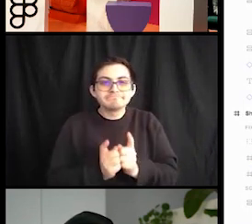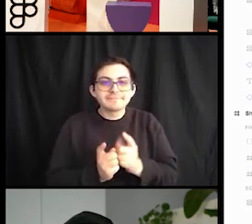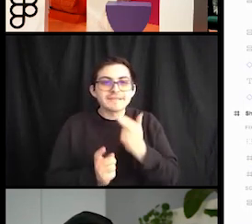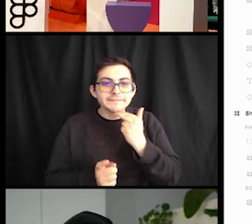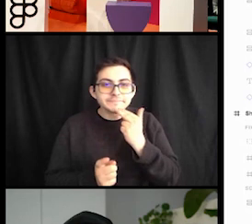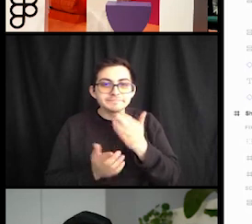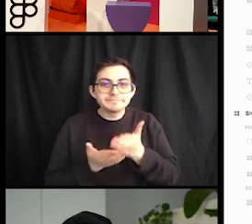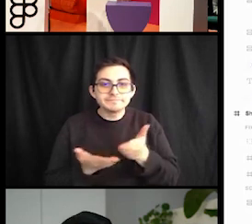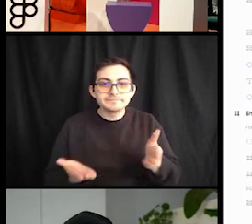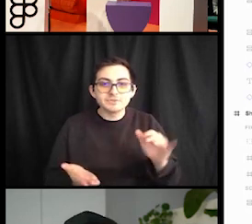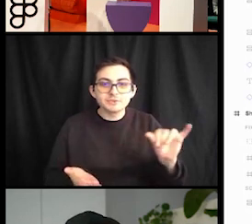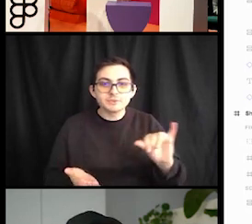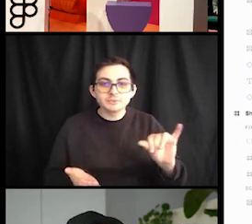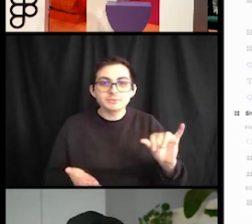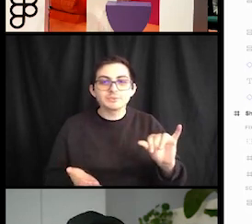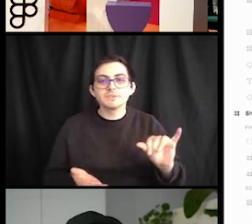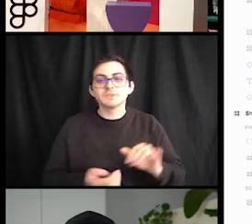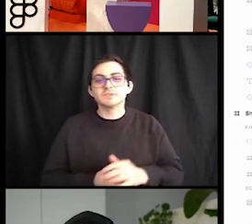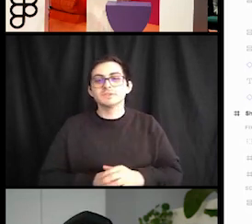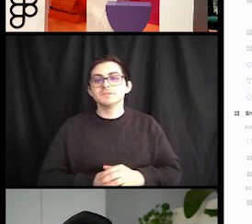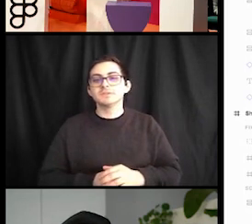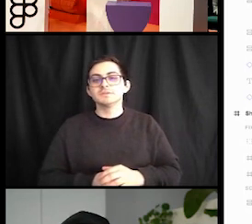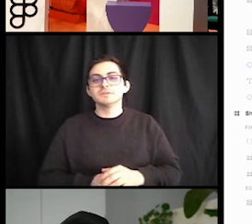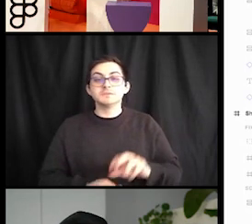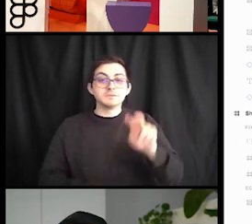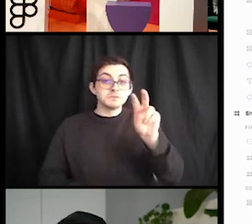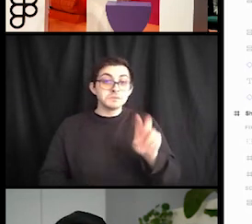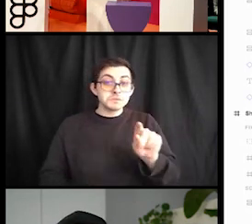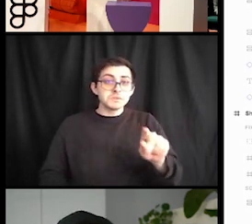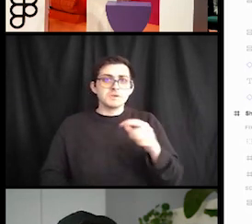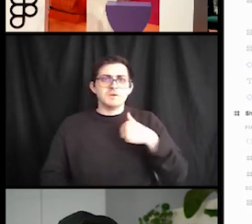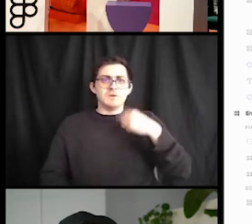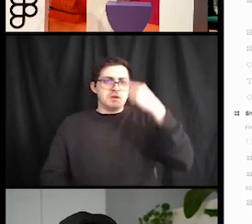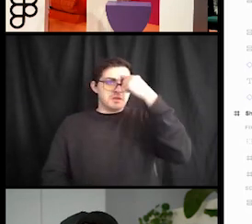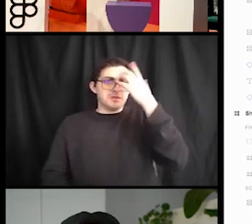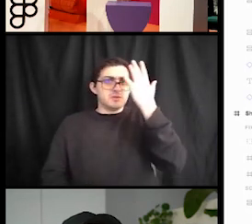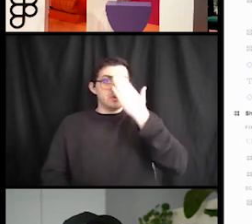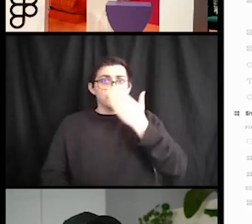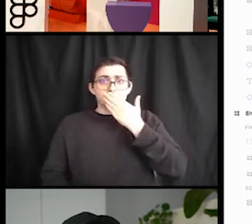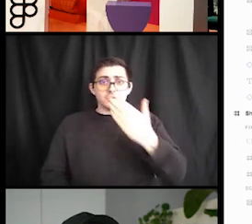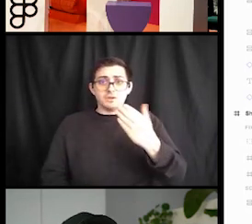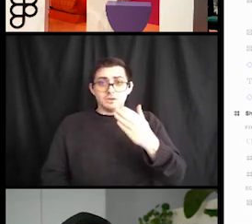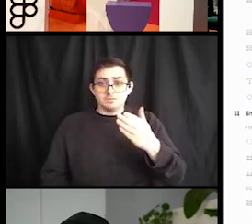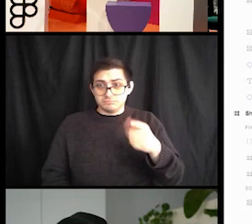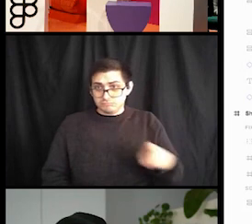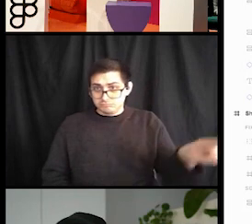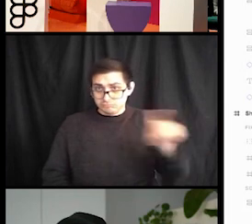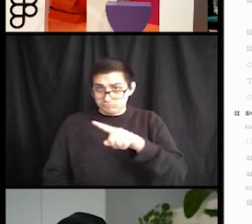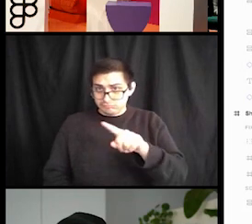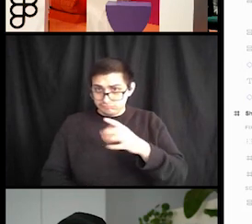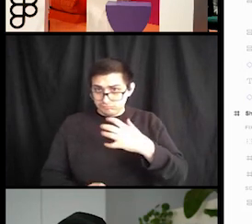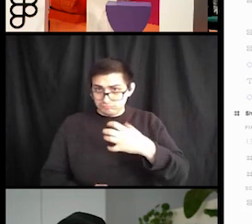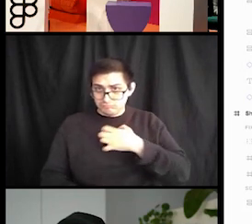Yeah? Yeah I think that's looking pretty good. I say we move does is anybody have any objections? No, I trust you.